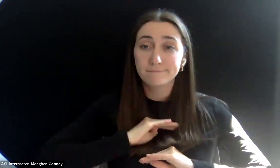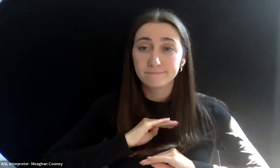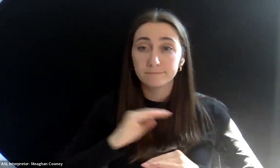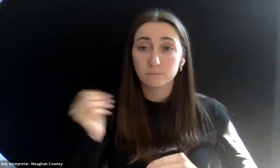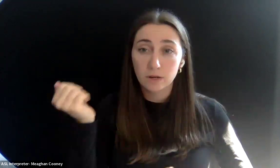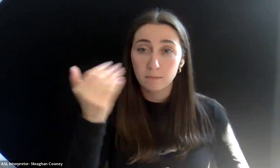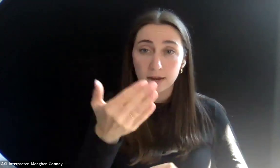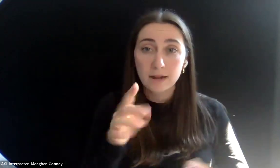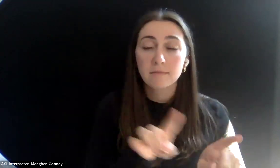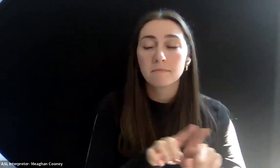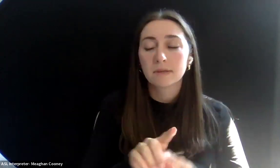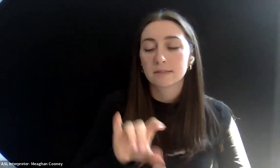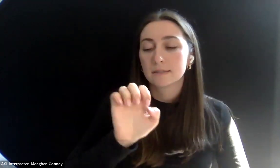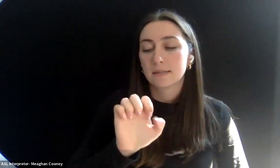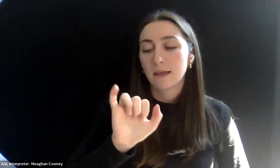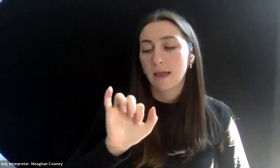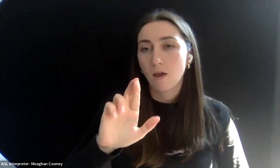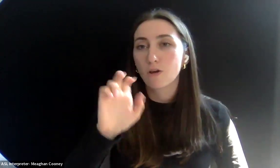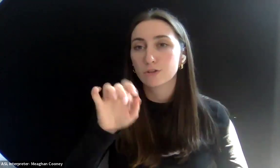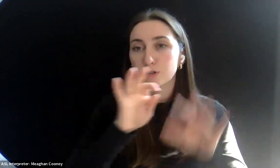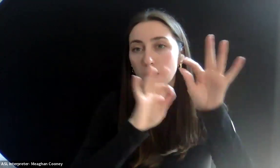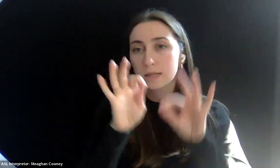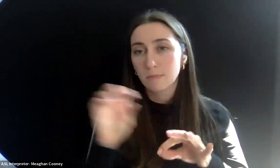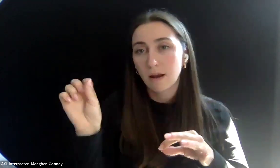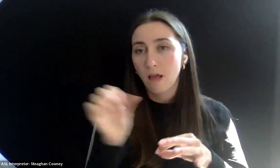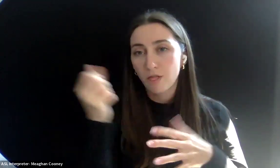the EIR should also address alternatives as well as